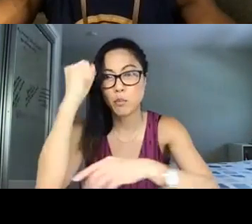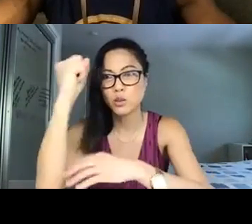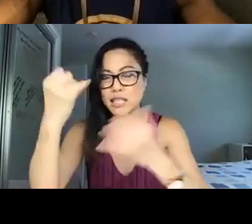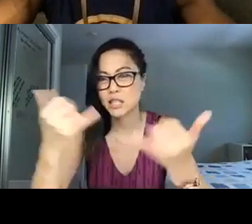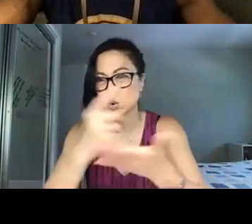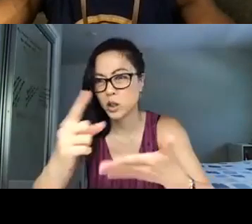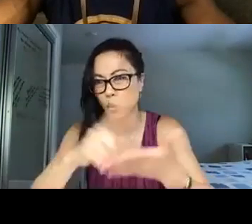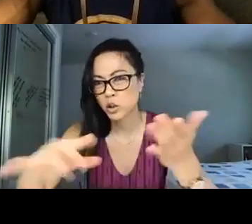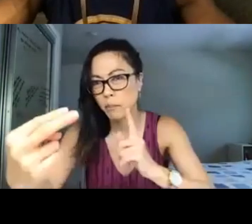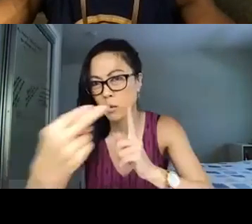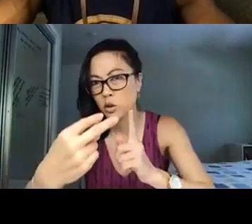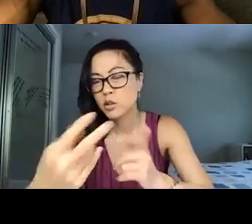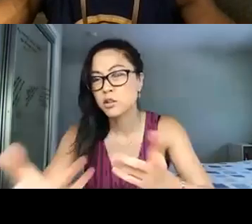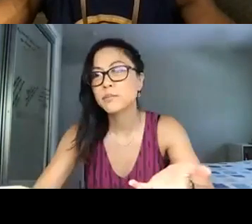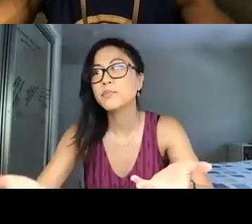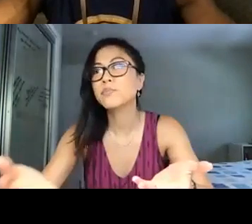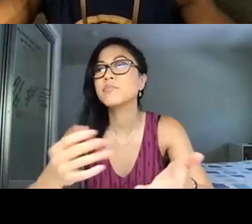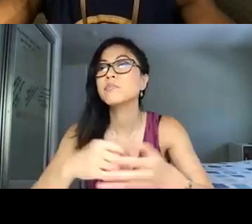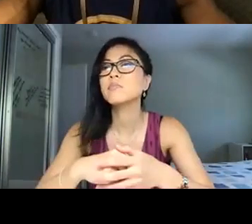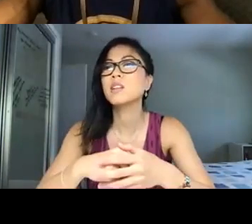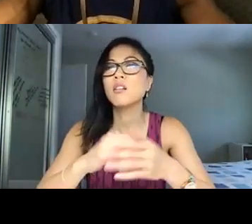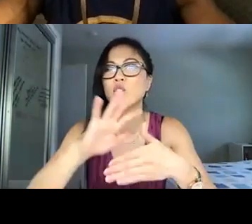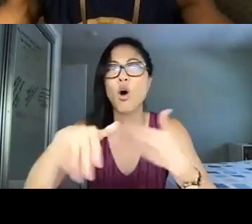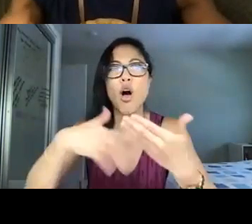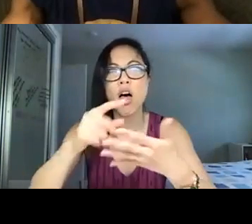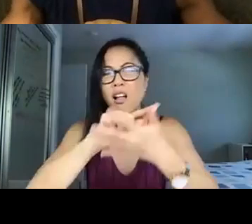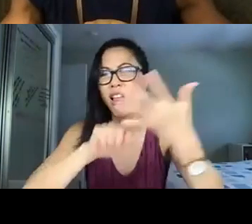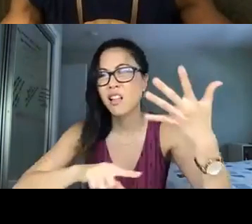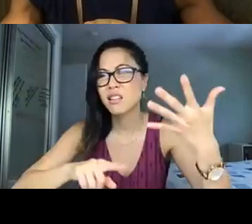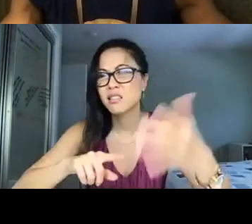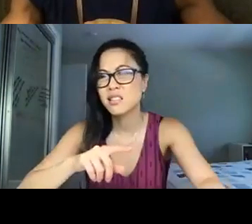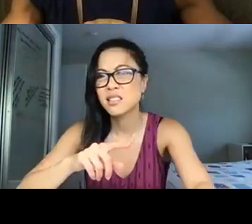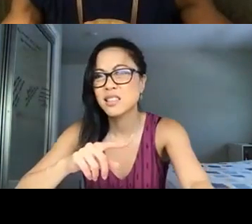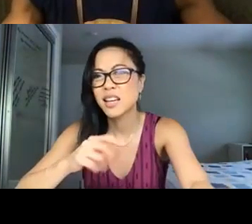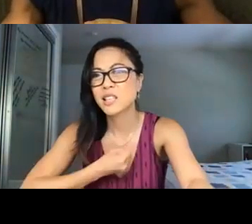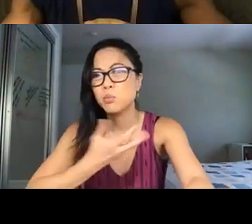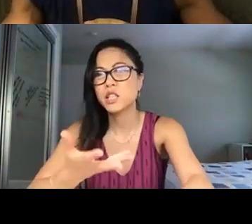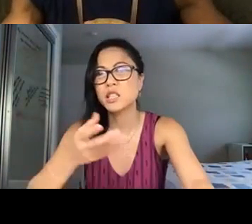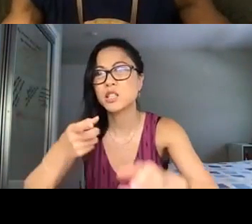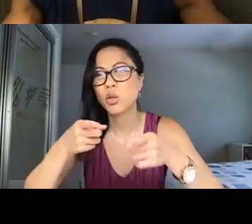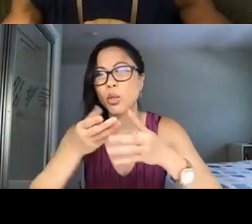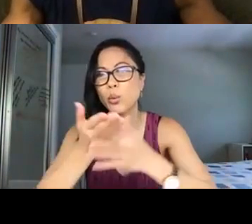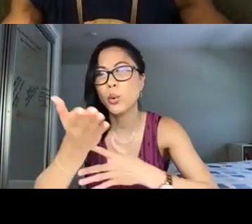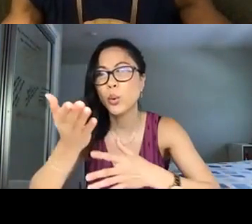expressing things in the protest cotext. I like that last one. Any responses.